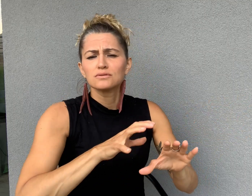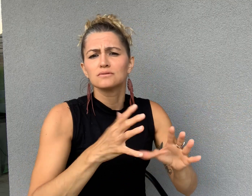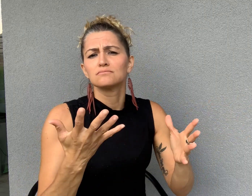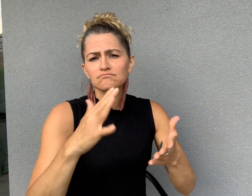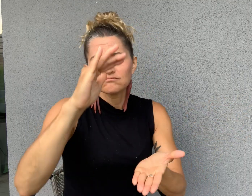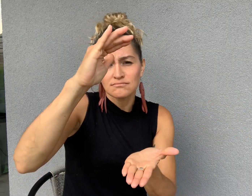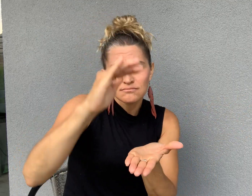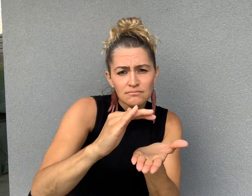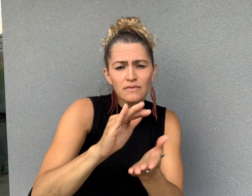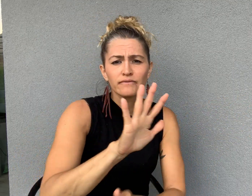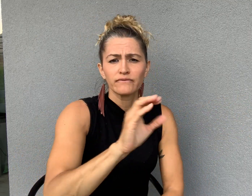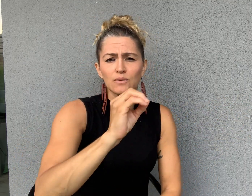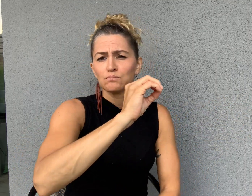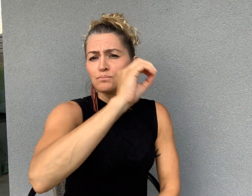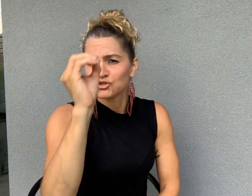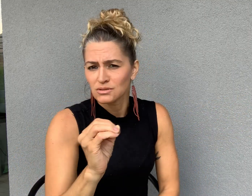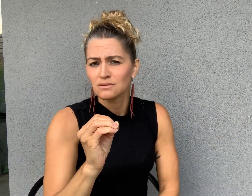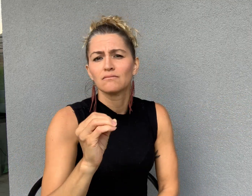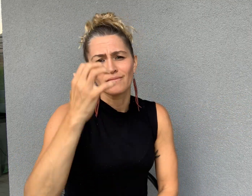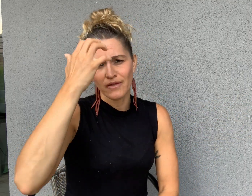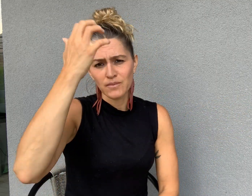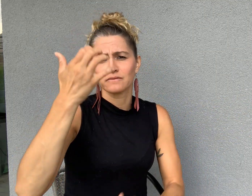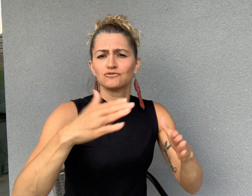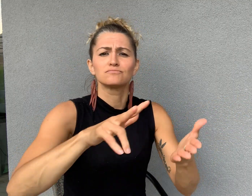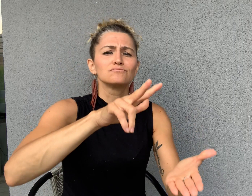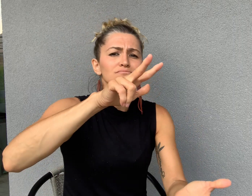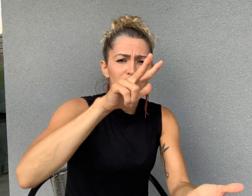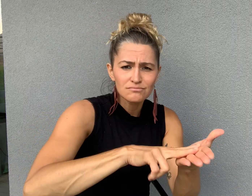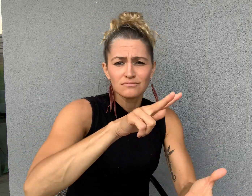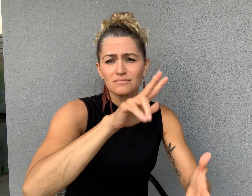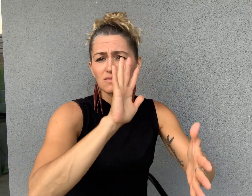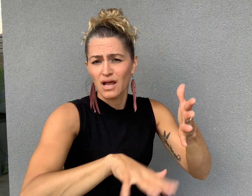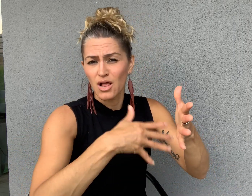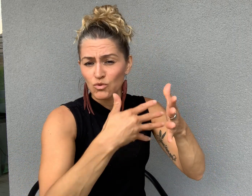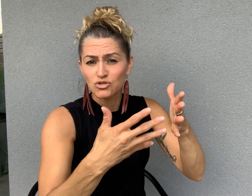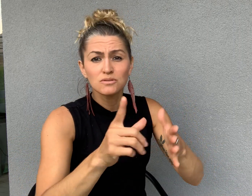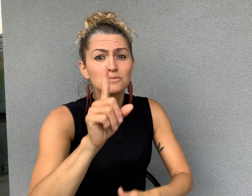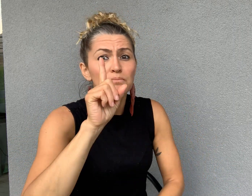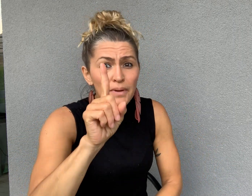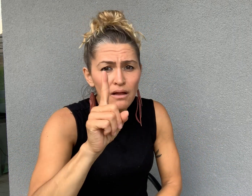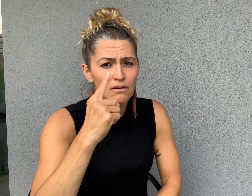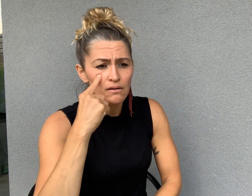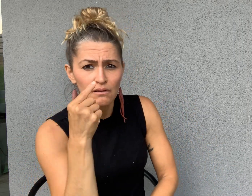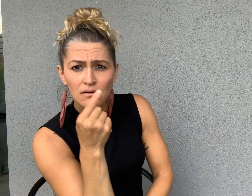of the countries have recognized sign language -